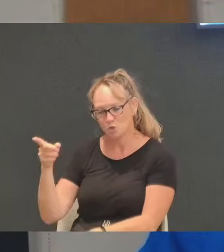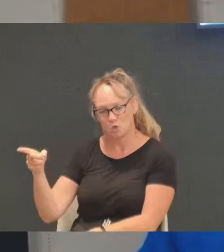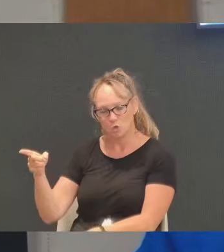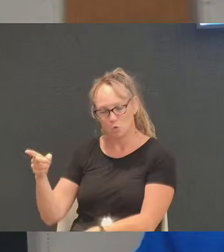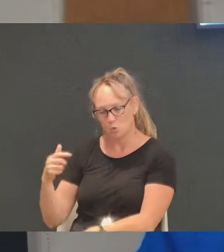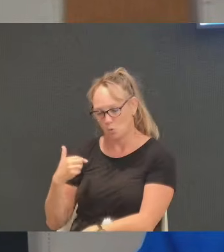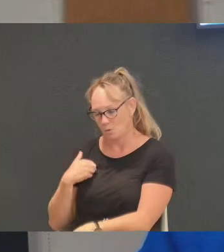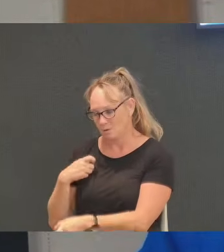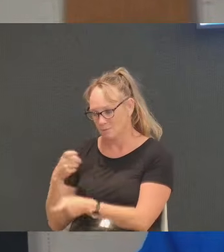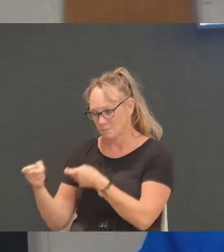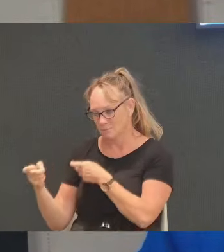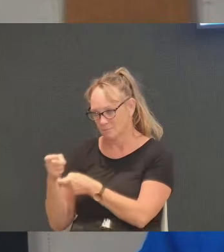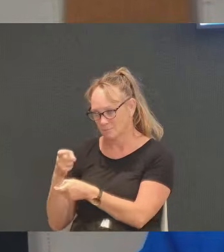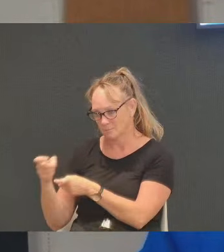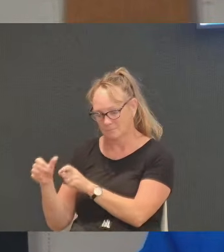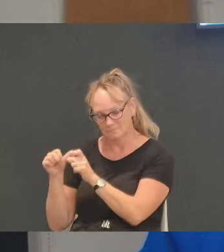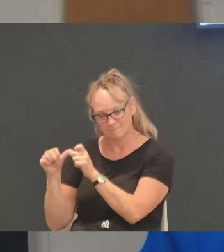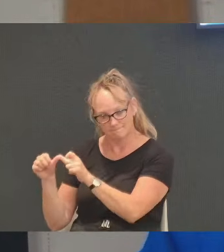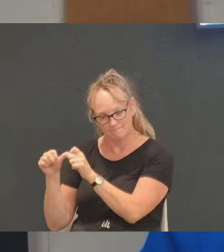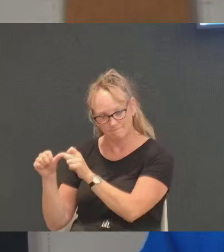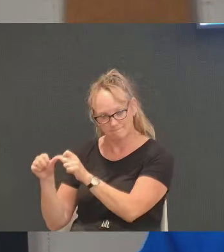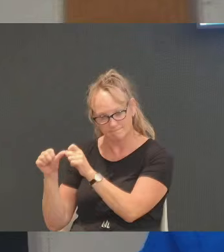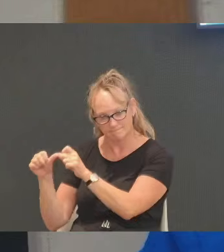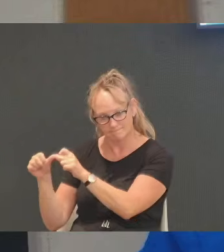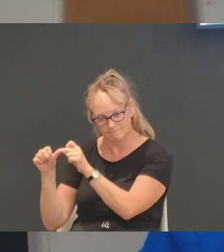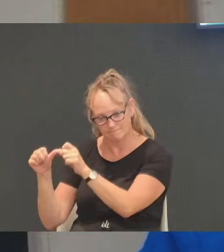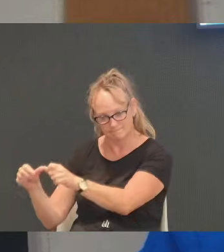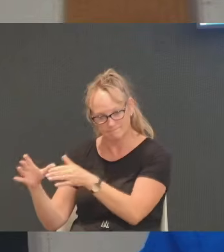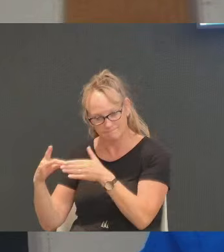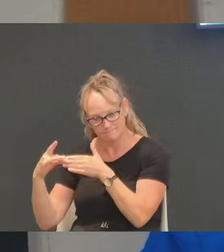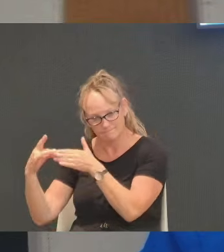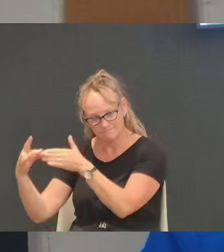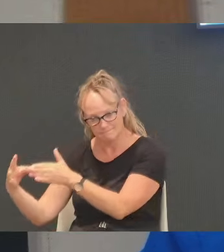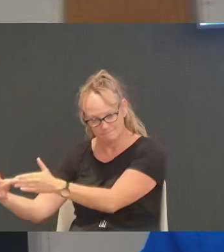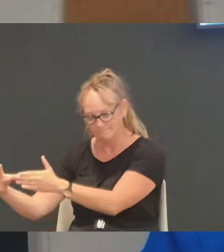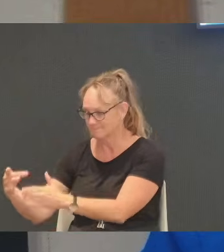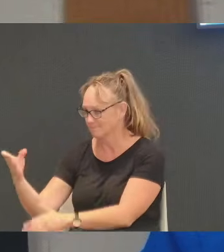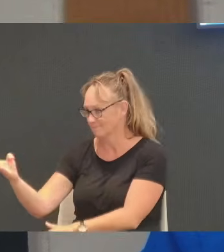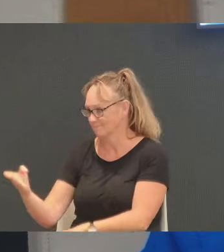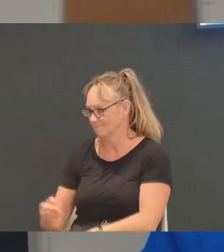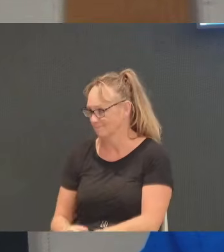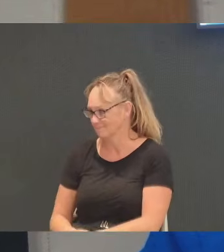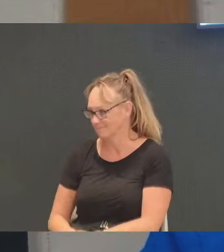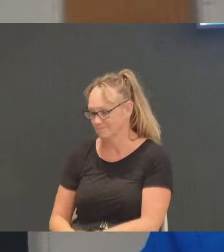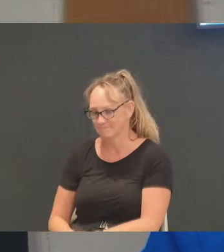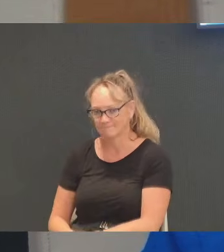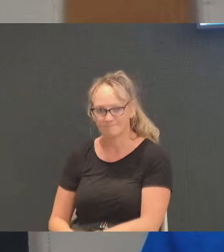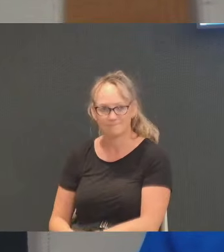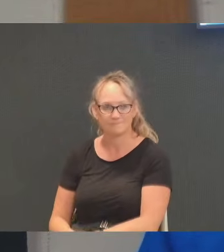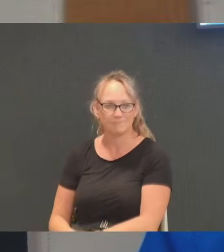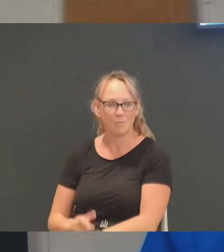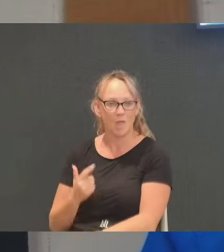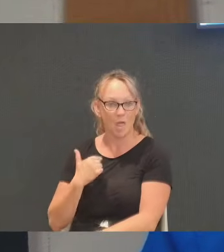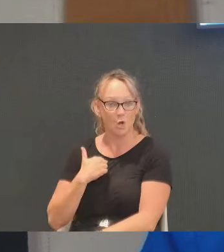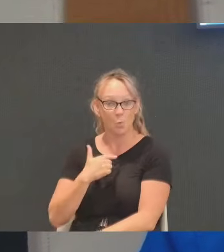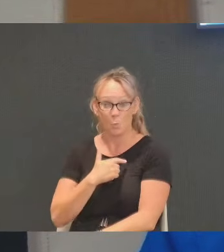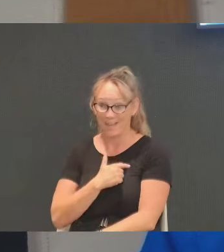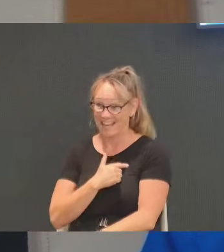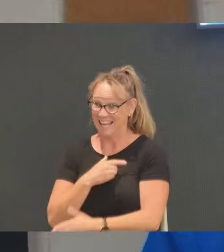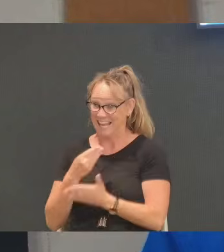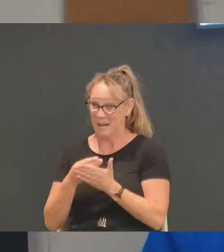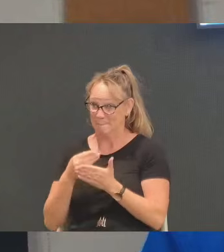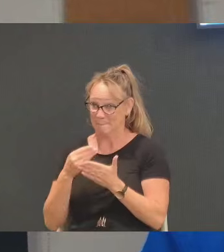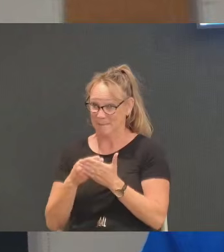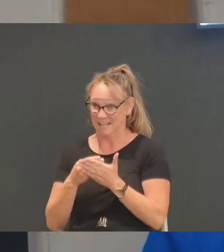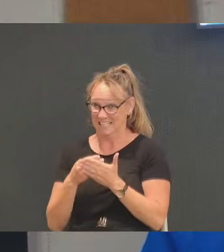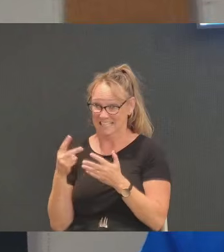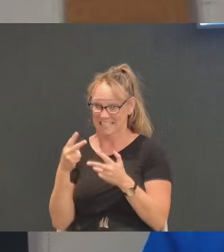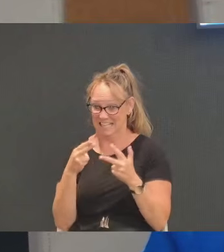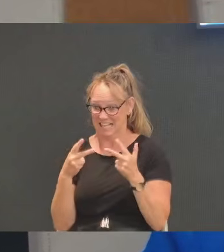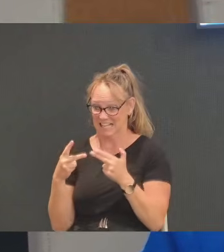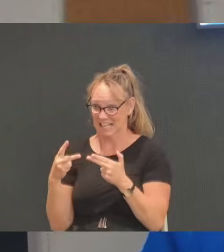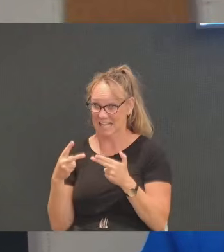so it can keep running and working on us as we have made several cuts but still balancing JFS as